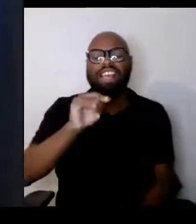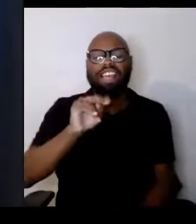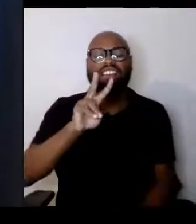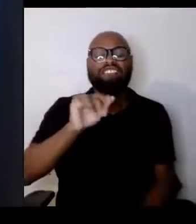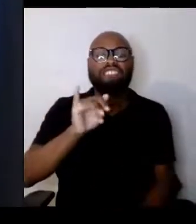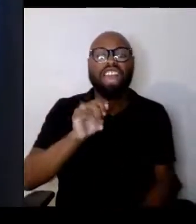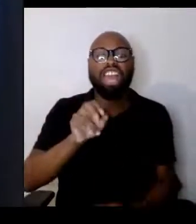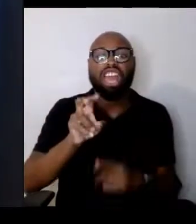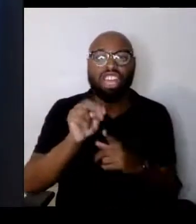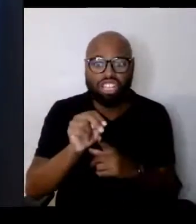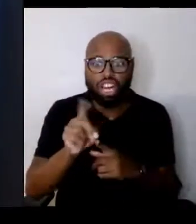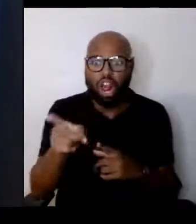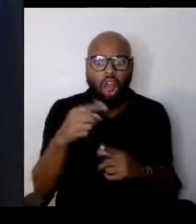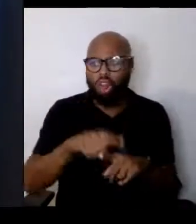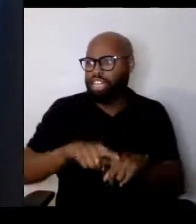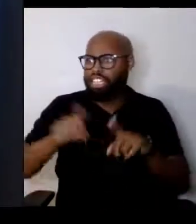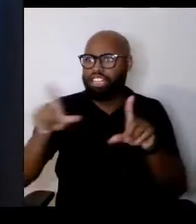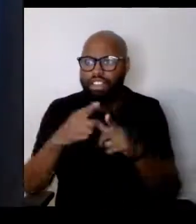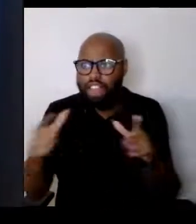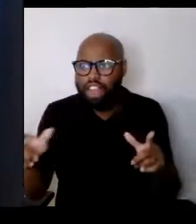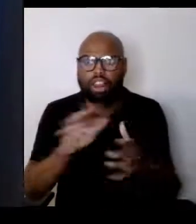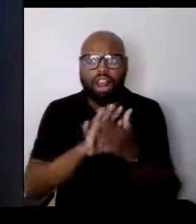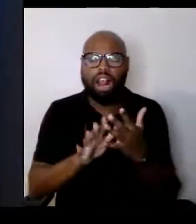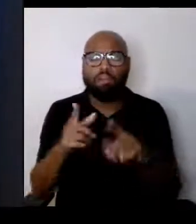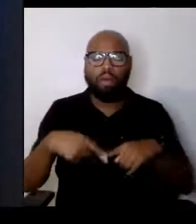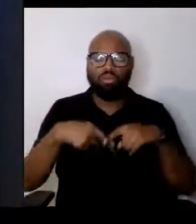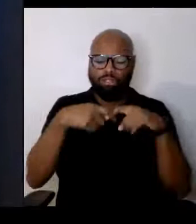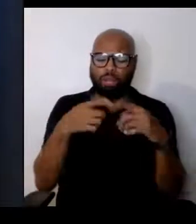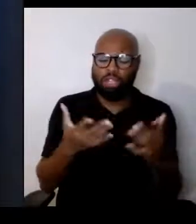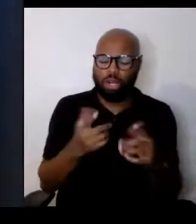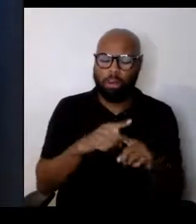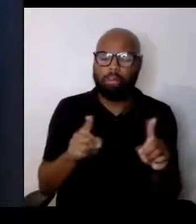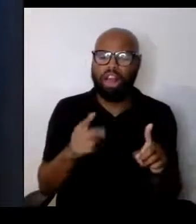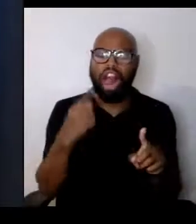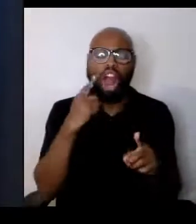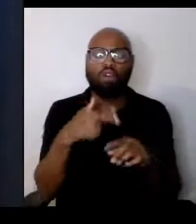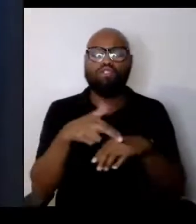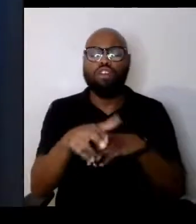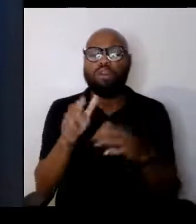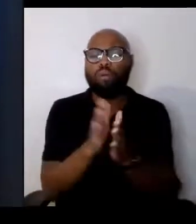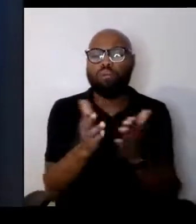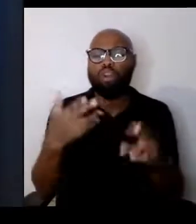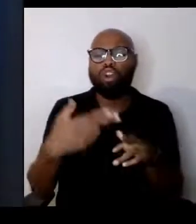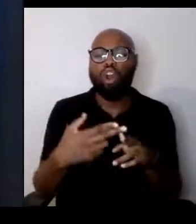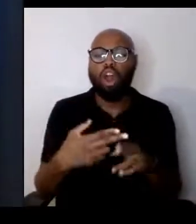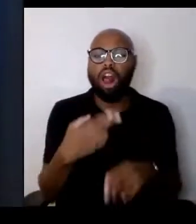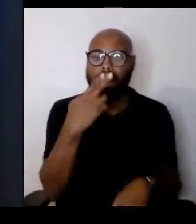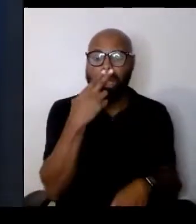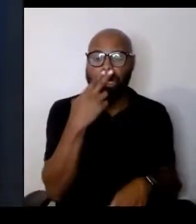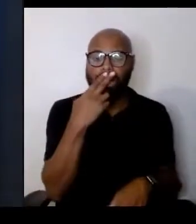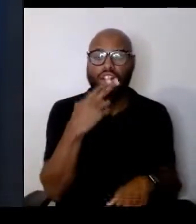And I wanna stop here, but I'm gonna reference a book called, "Hitler's American Model", by James Whitman.